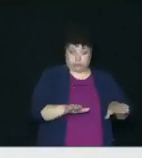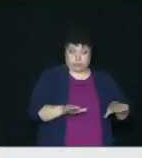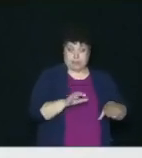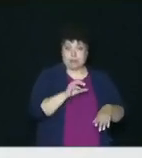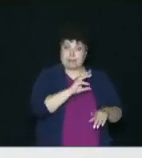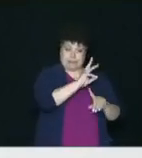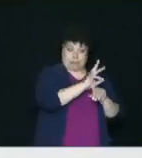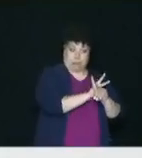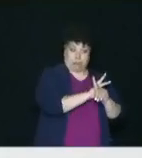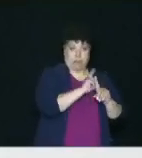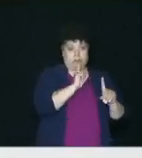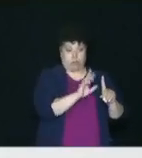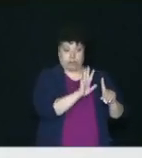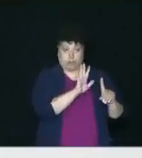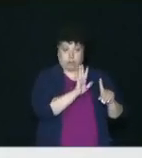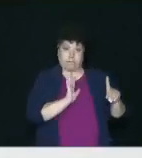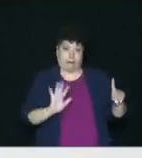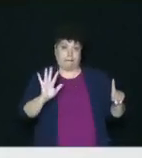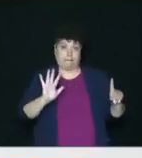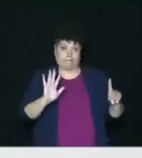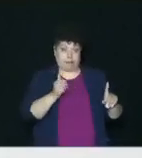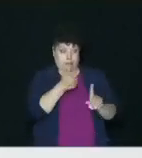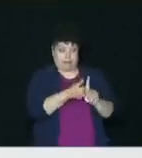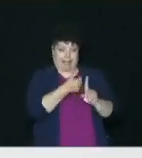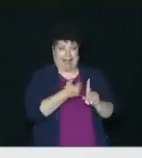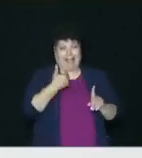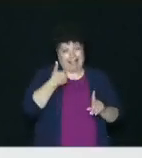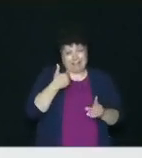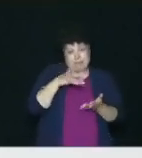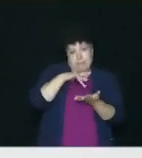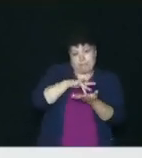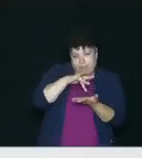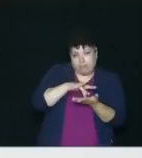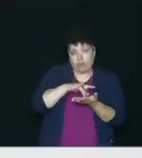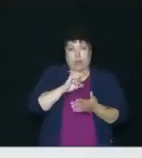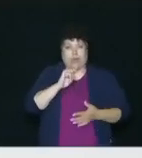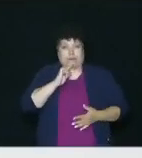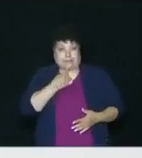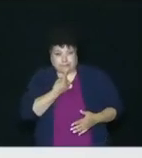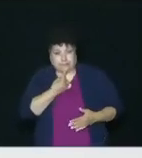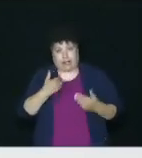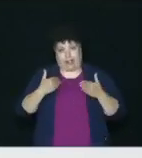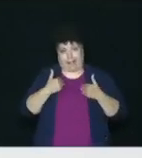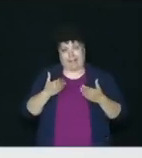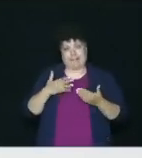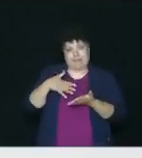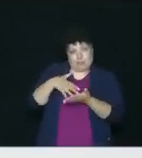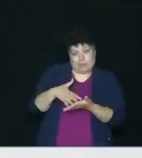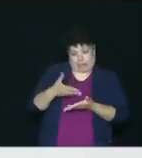BETWEEN THE FIRST AND SECOND DOSE.